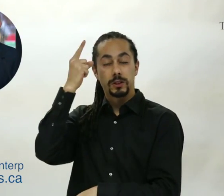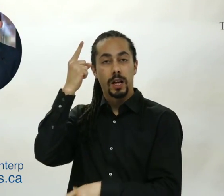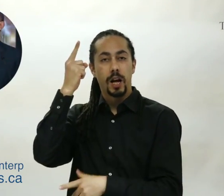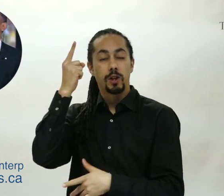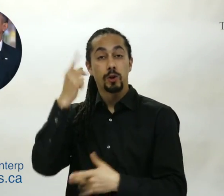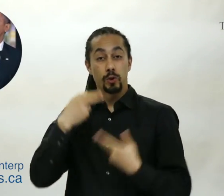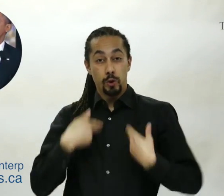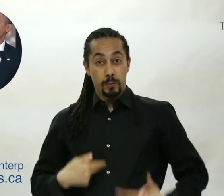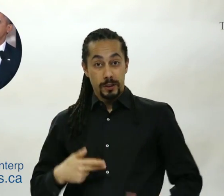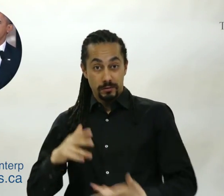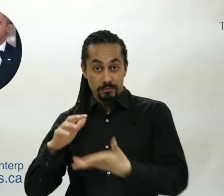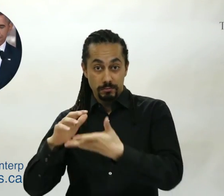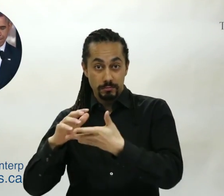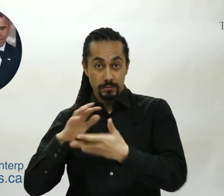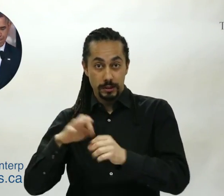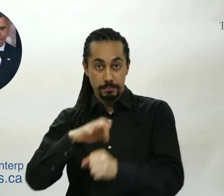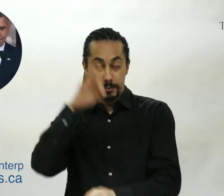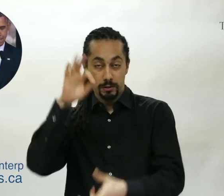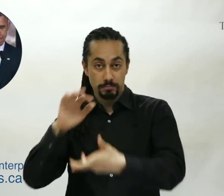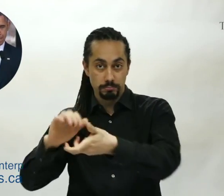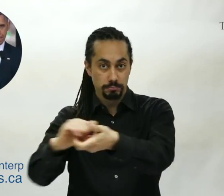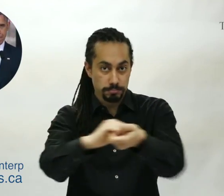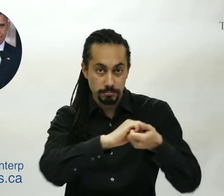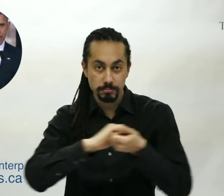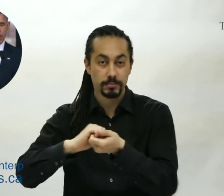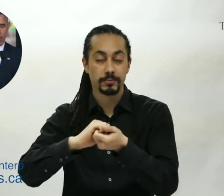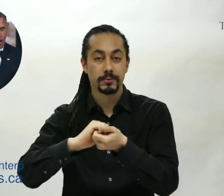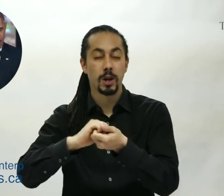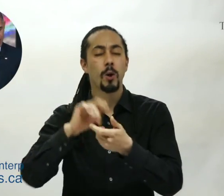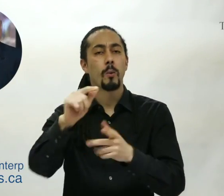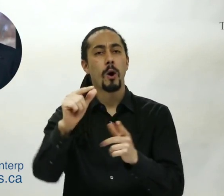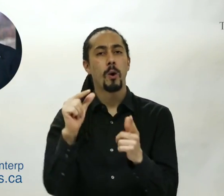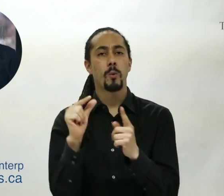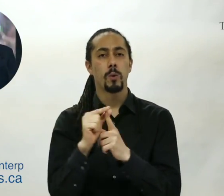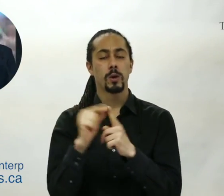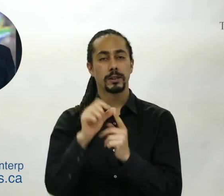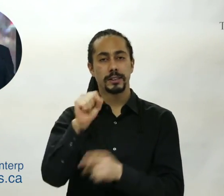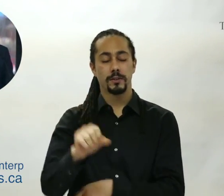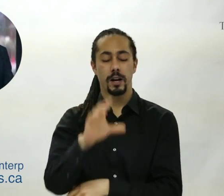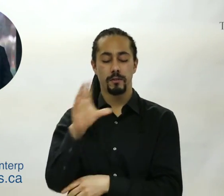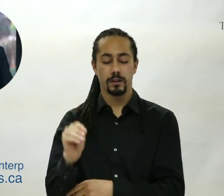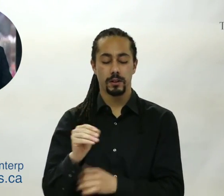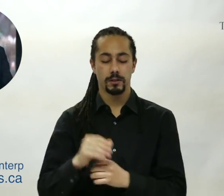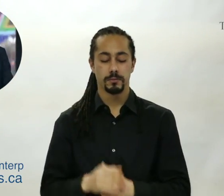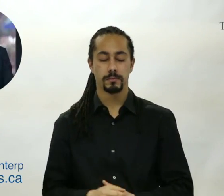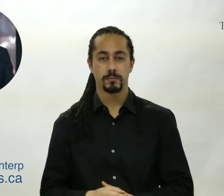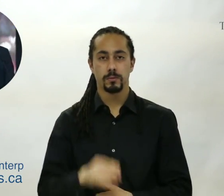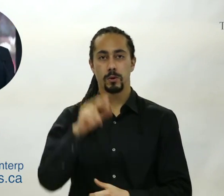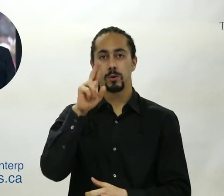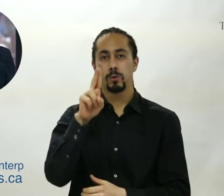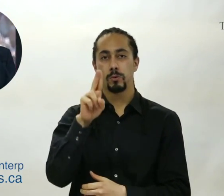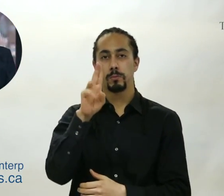There is a word in South Africa -- Ubuntu -- --